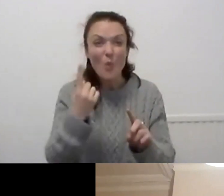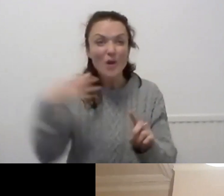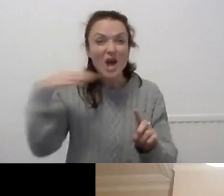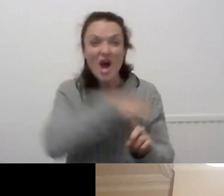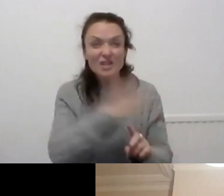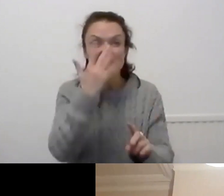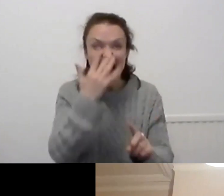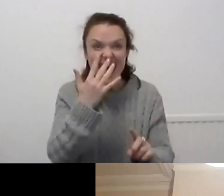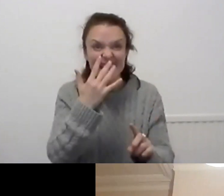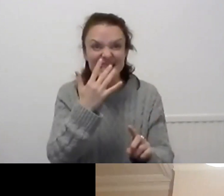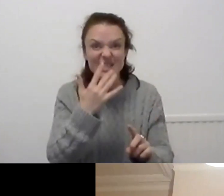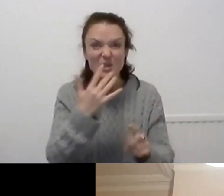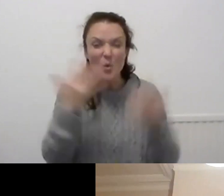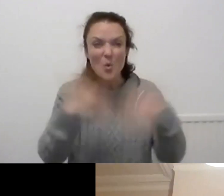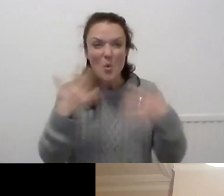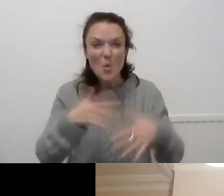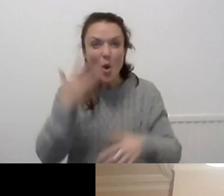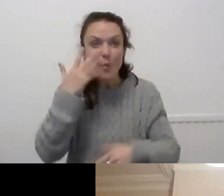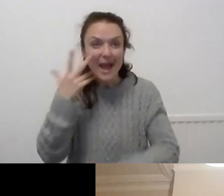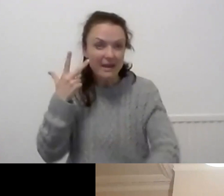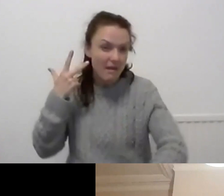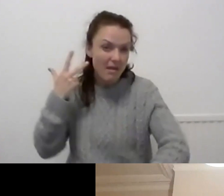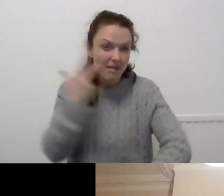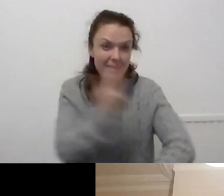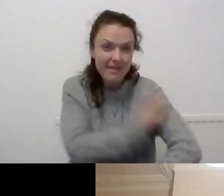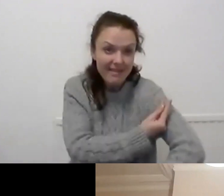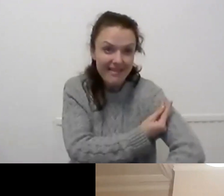And when I stuck the needle in her arm, she showed me a picture of her sitting with her card from the